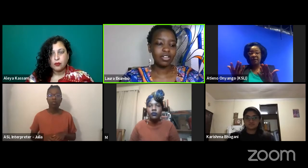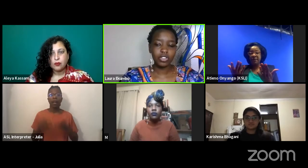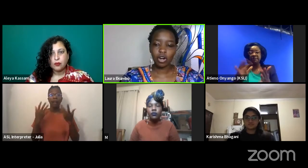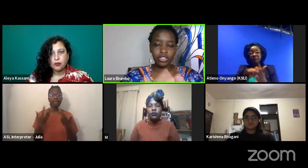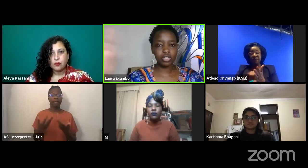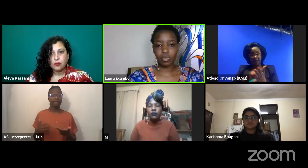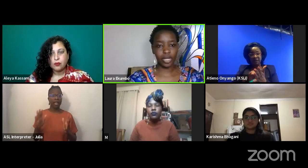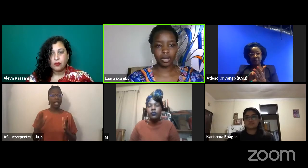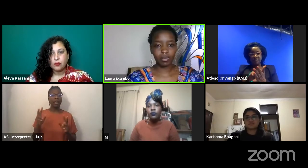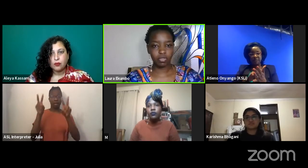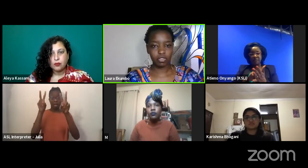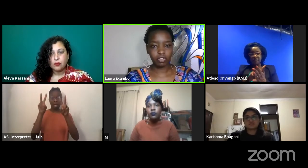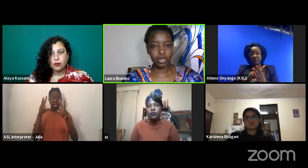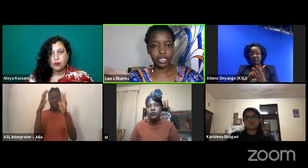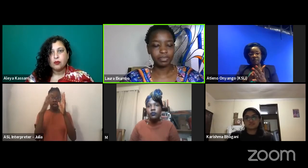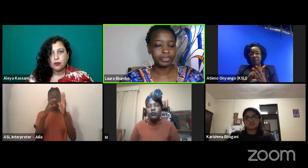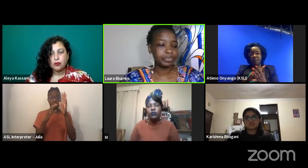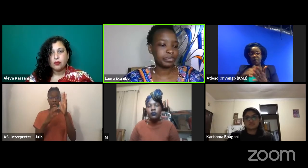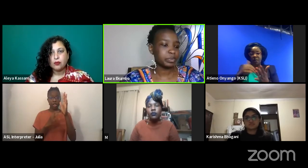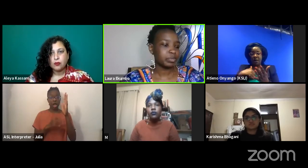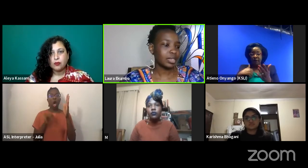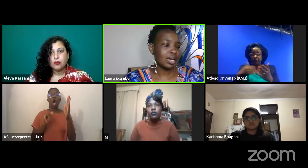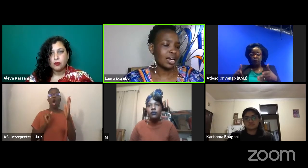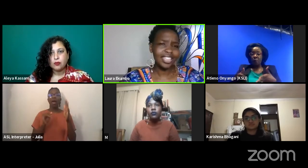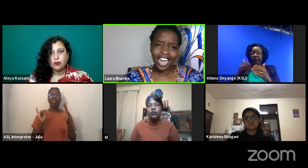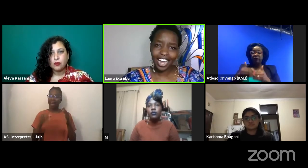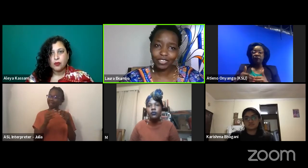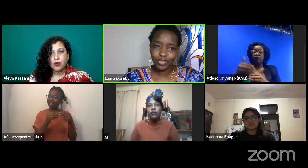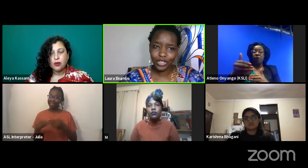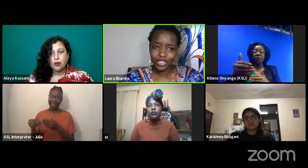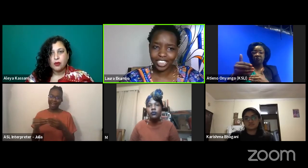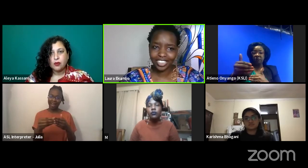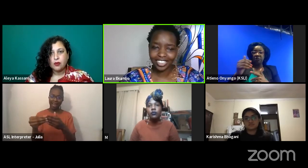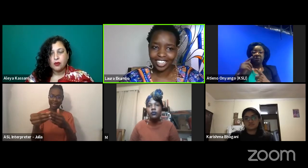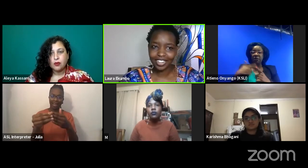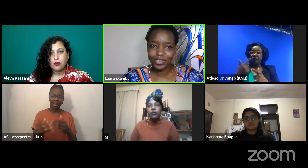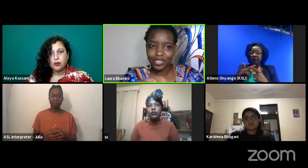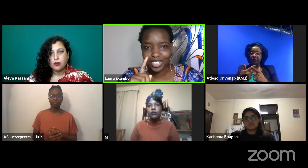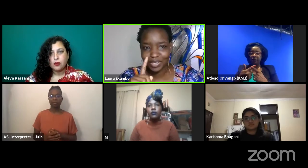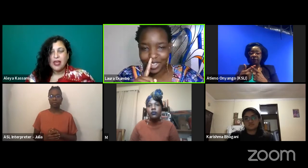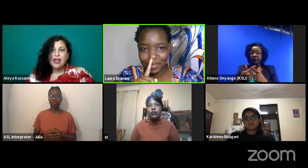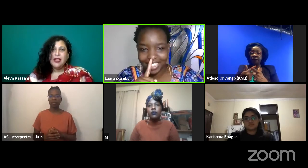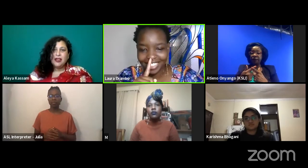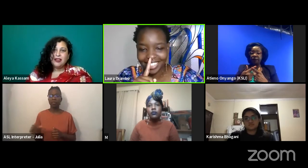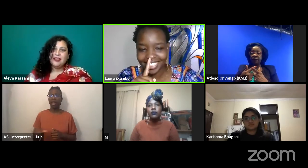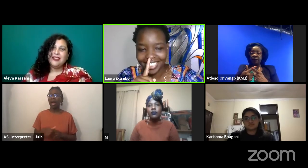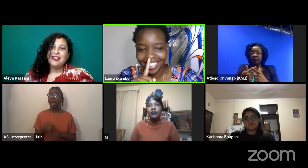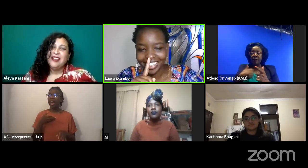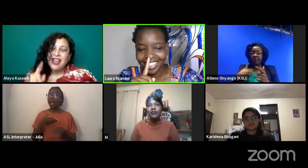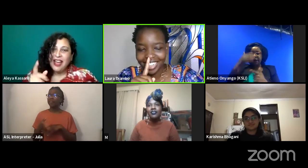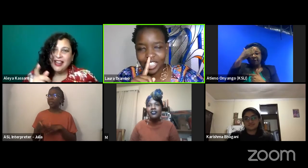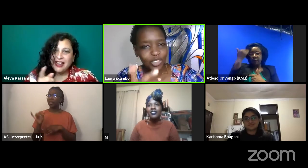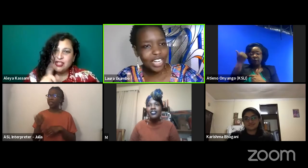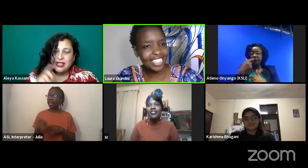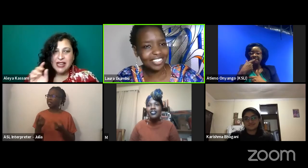kind of charts the way moving forward. And then after visioning, I have forgotten what comes next and it's great.